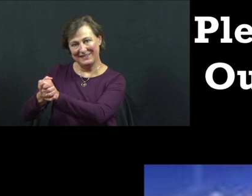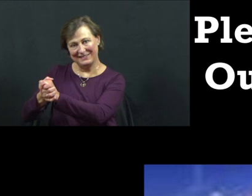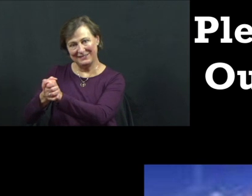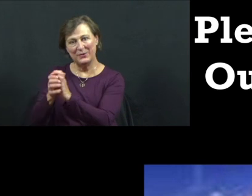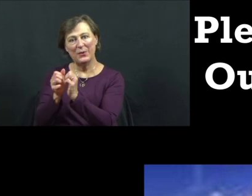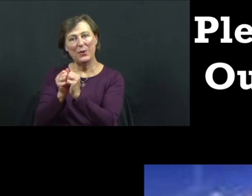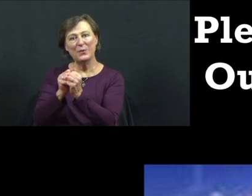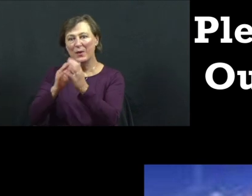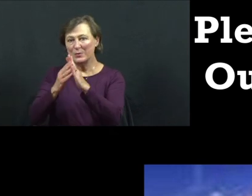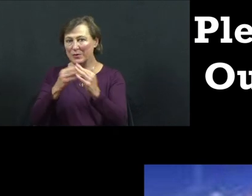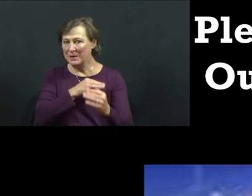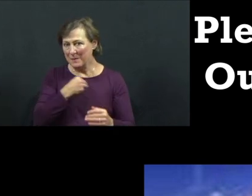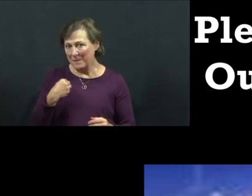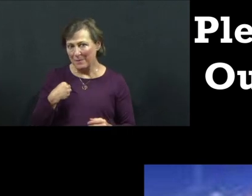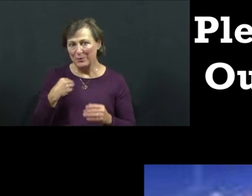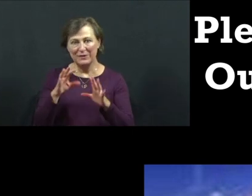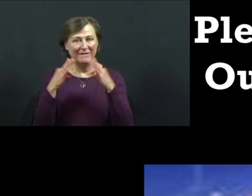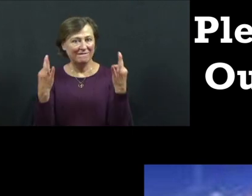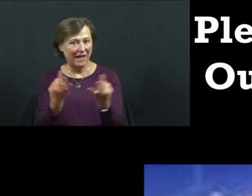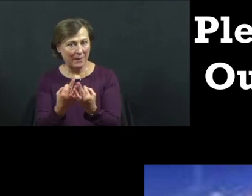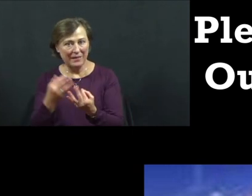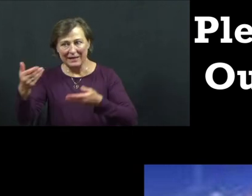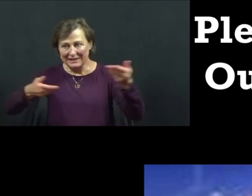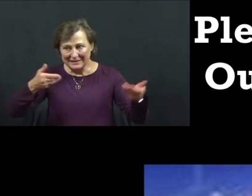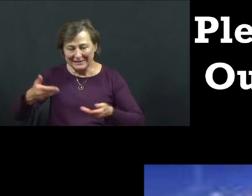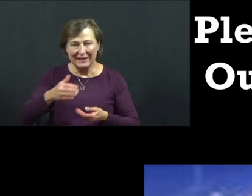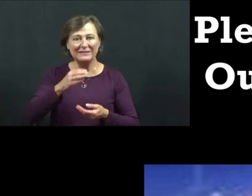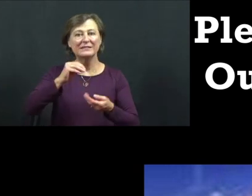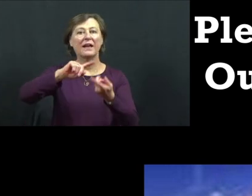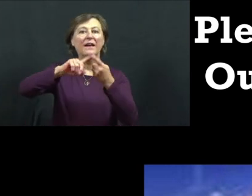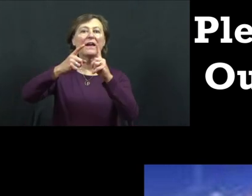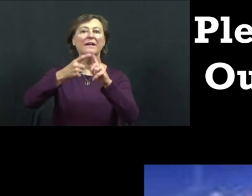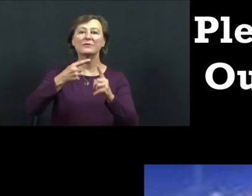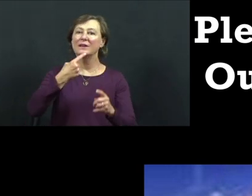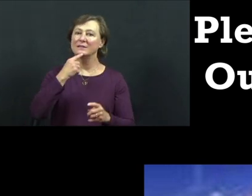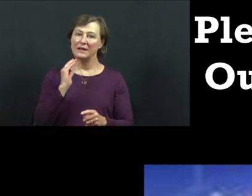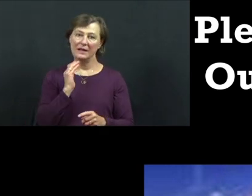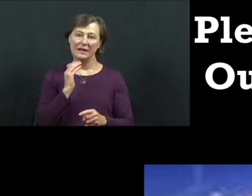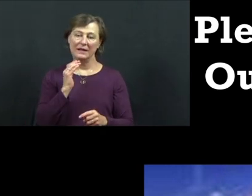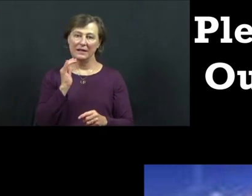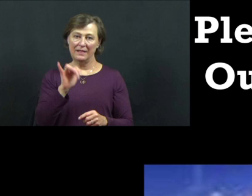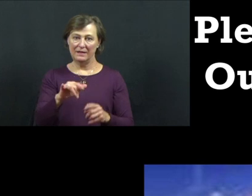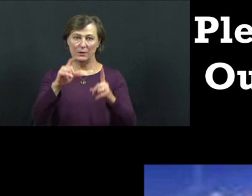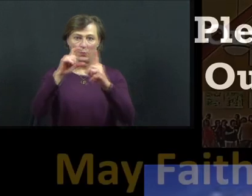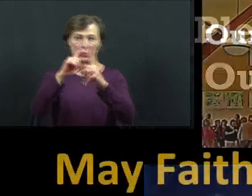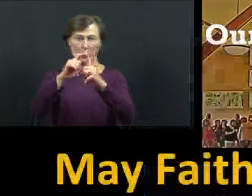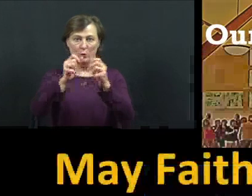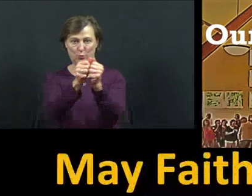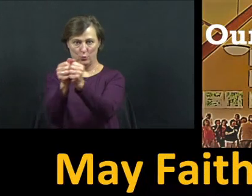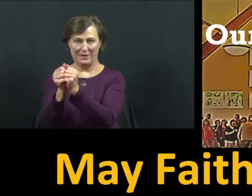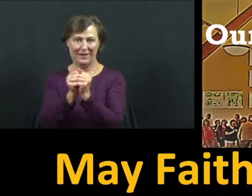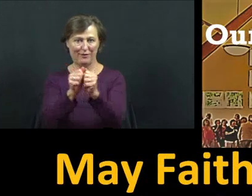family, guests, and friends, saying these words together: